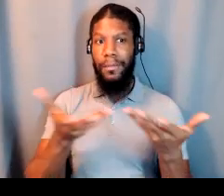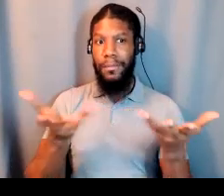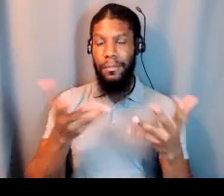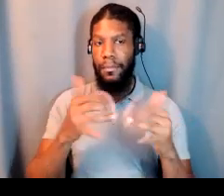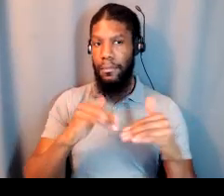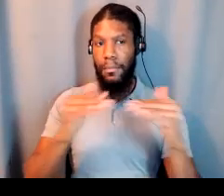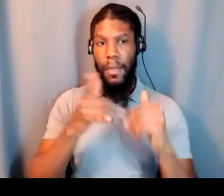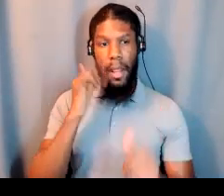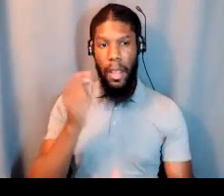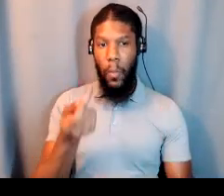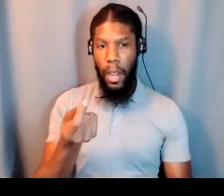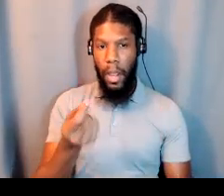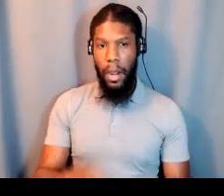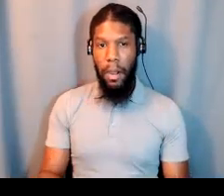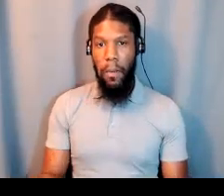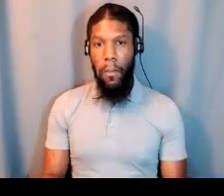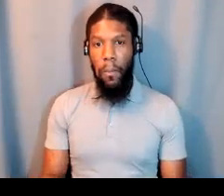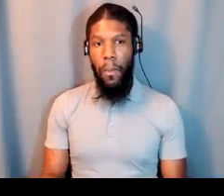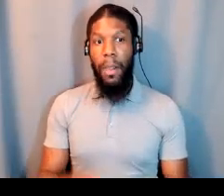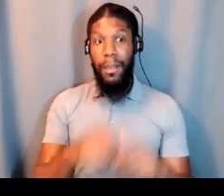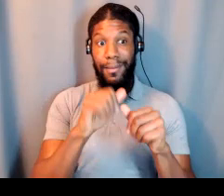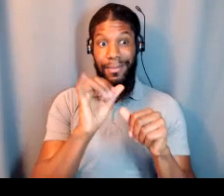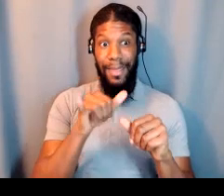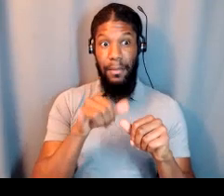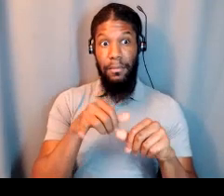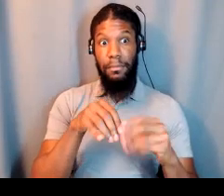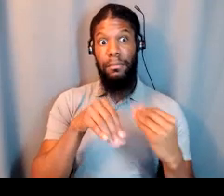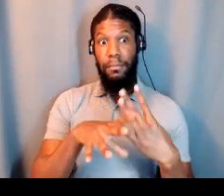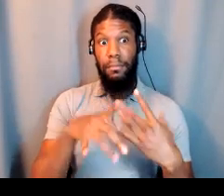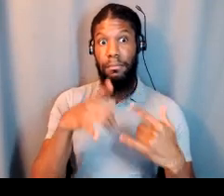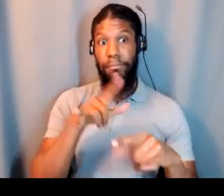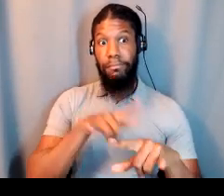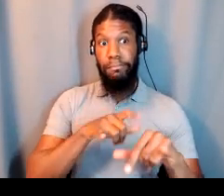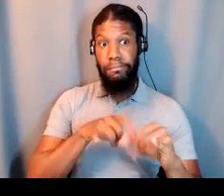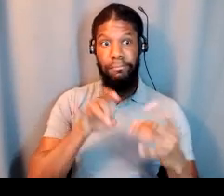in an asynchronous consultation do this? How do we write comments in an actively antiracist way?